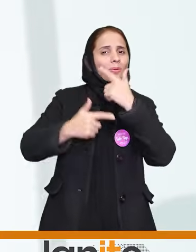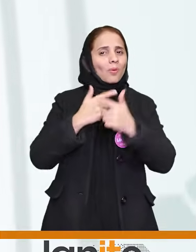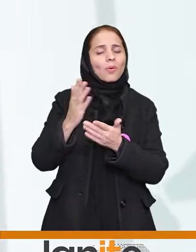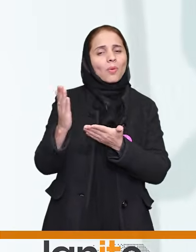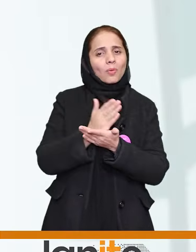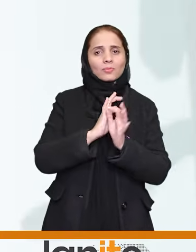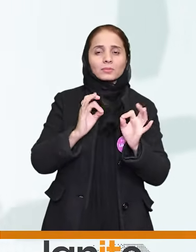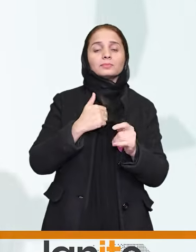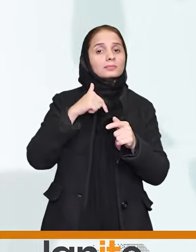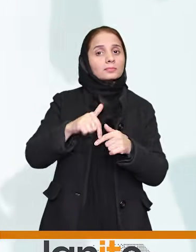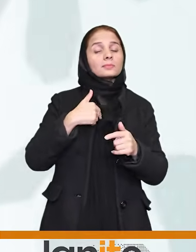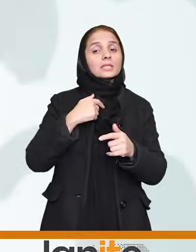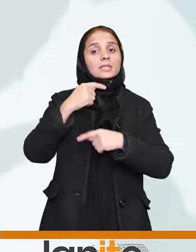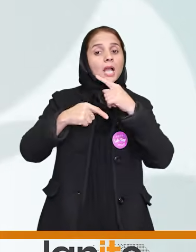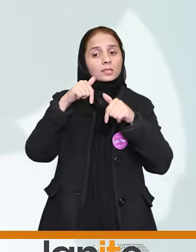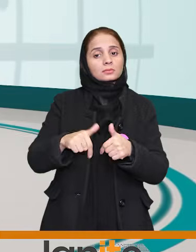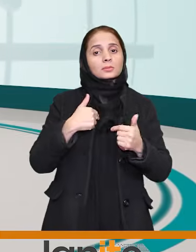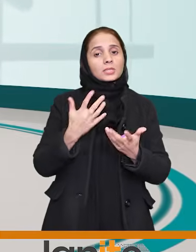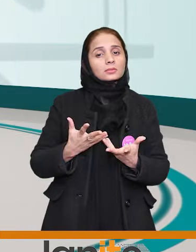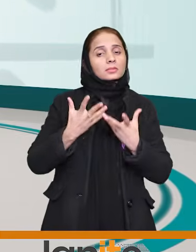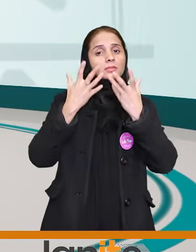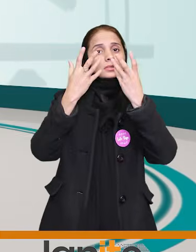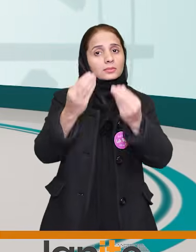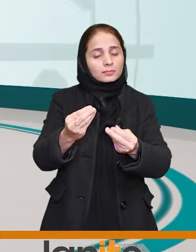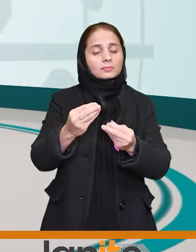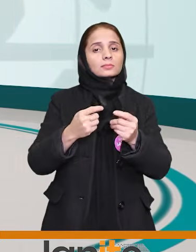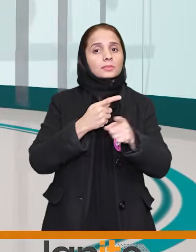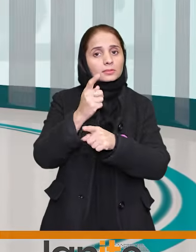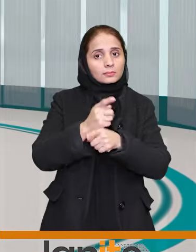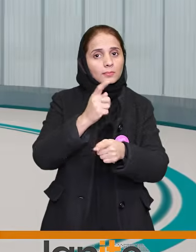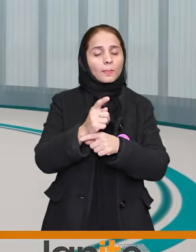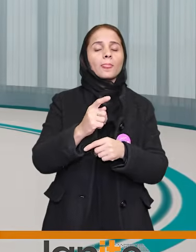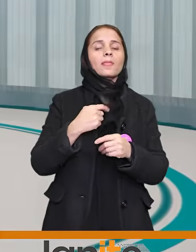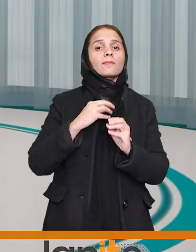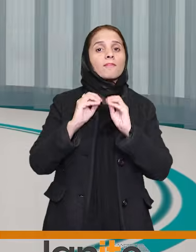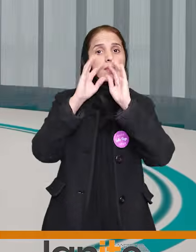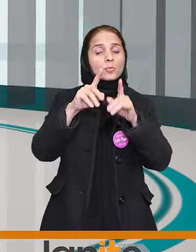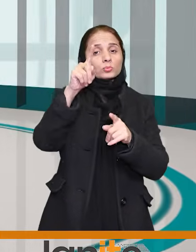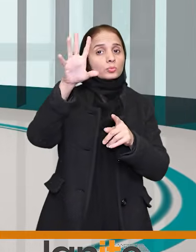times in earning this much experience. I am transforming my experience to you free using the platform of DigiSkills. Learn it.